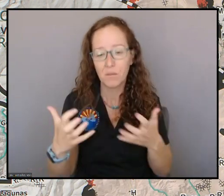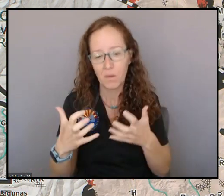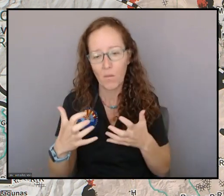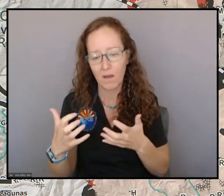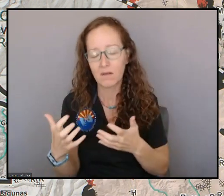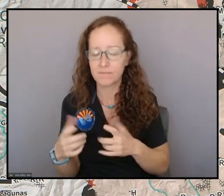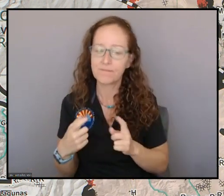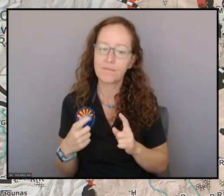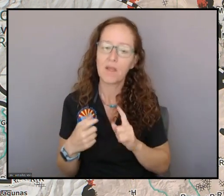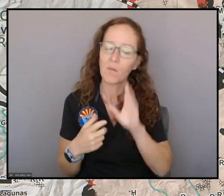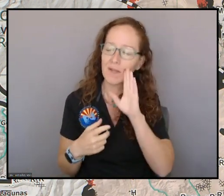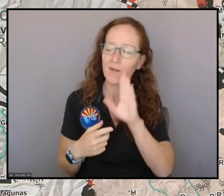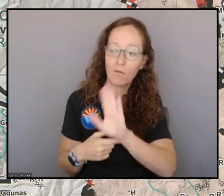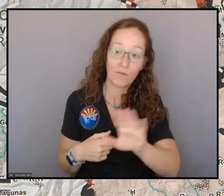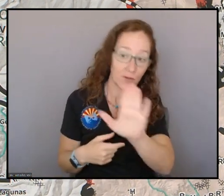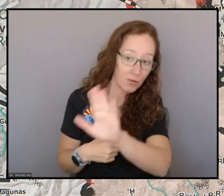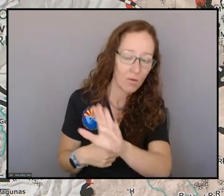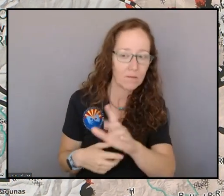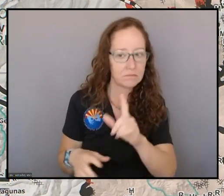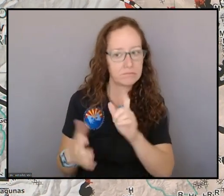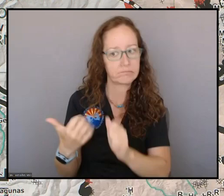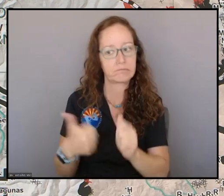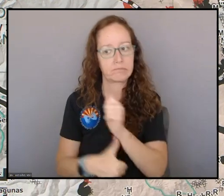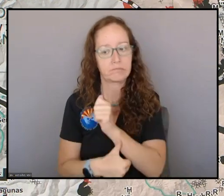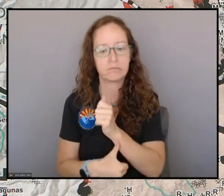folks as well and we're doing everything we can to get folks